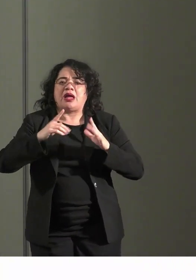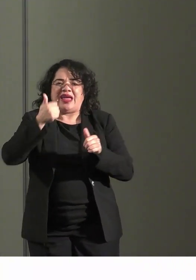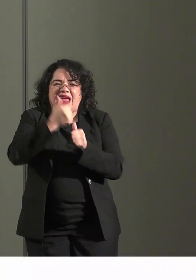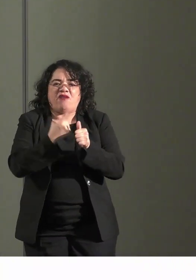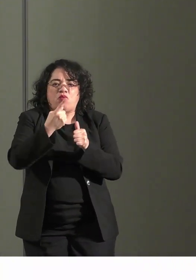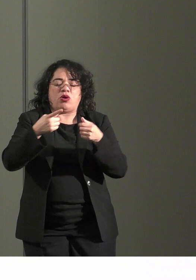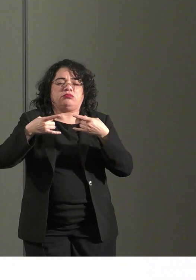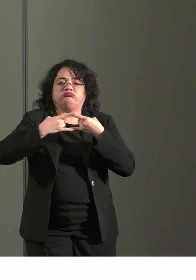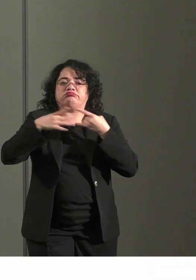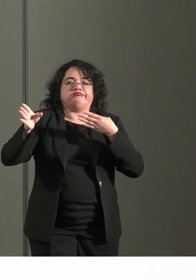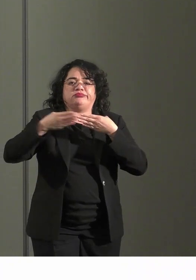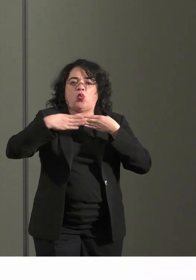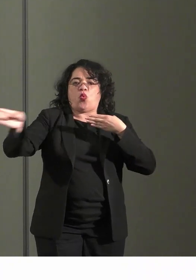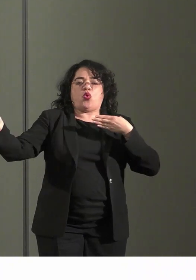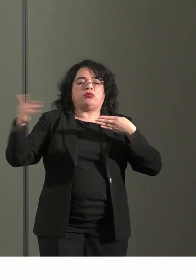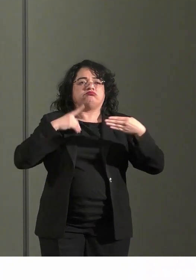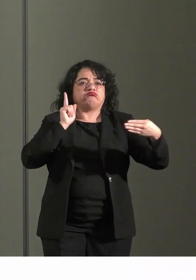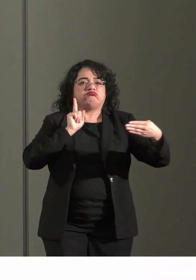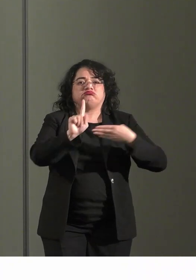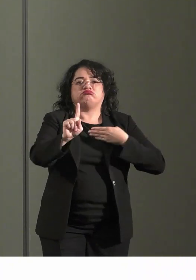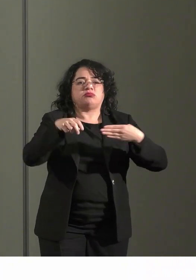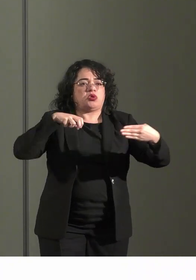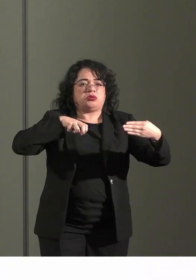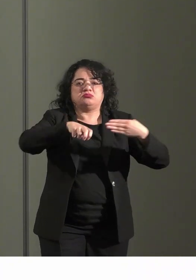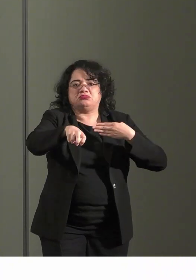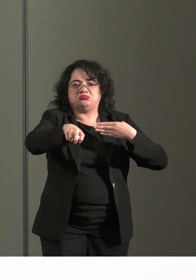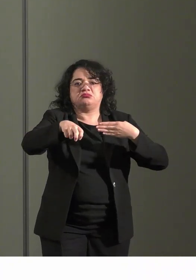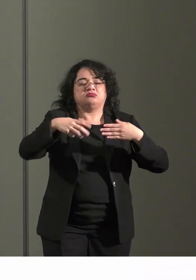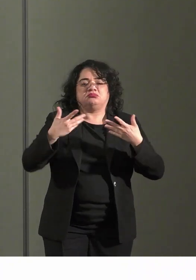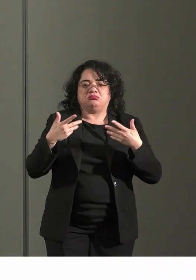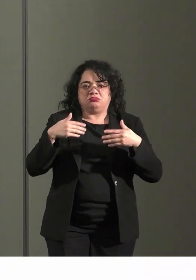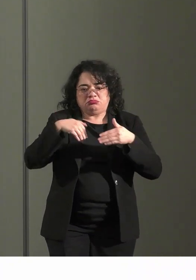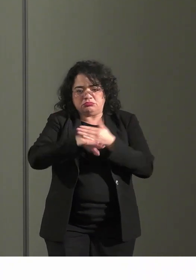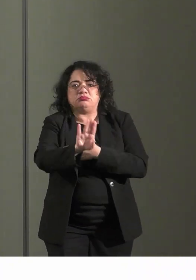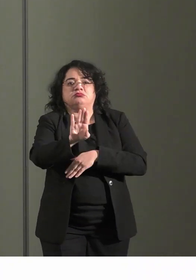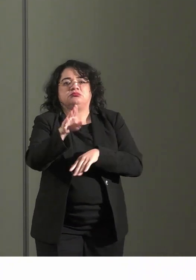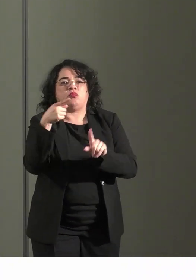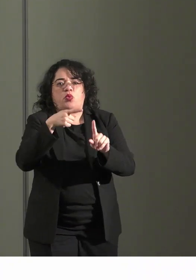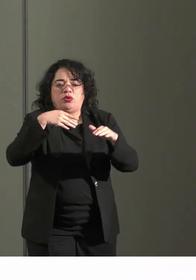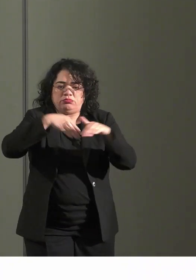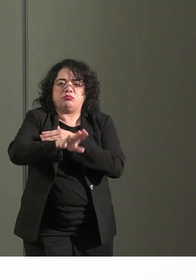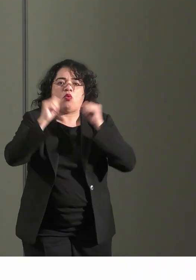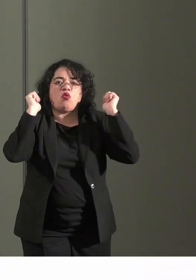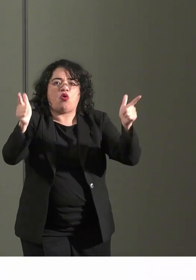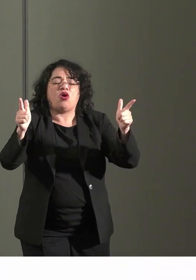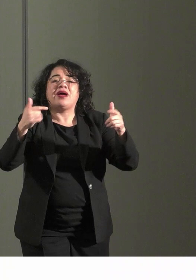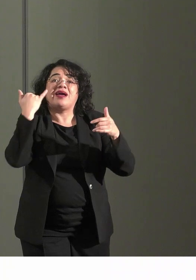door. They say you have a wheelchair you go to the back and there is a lift you could come through